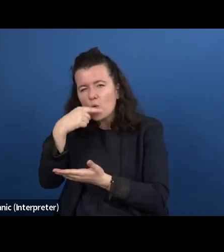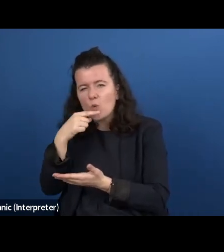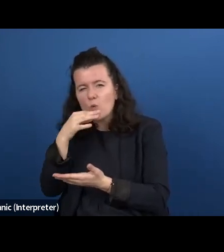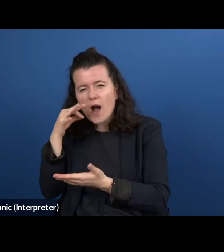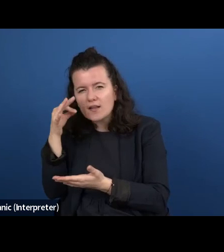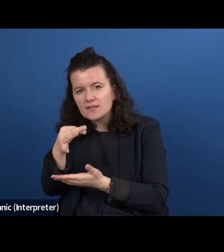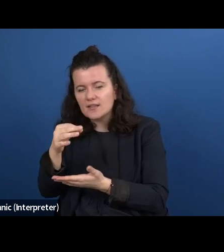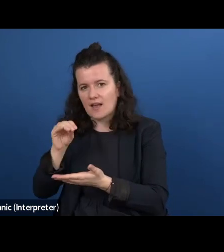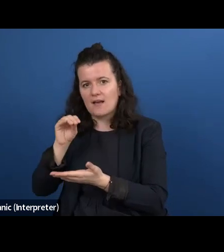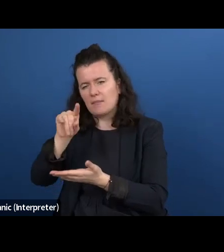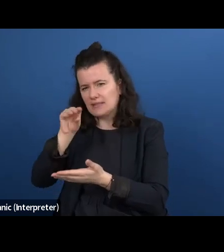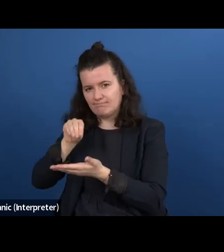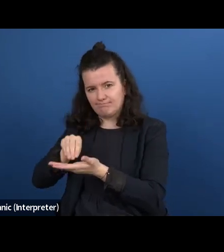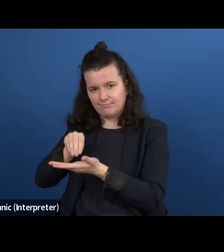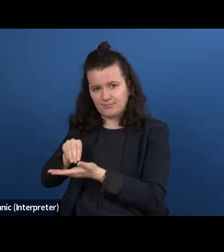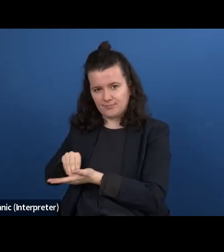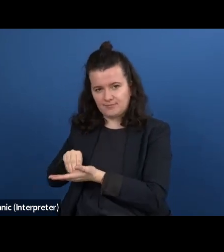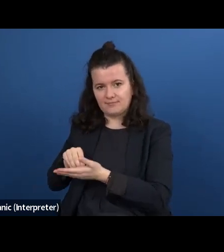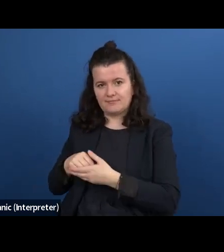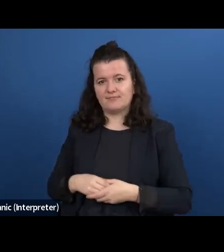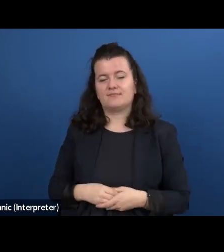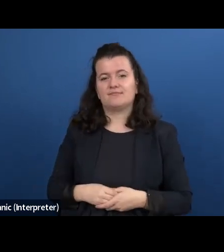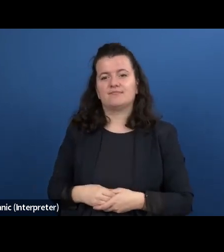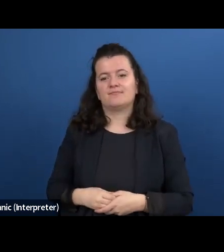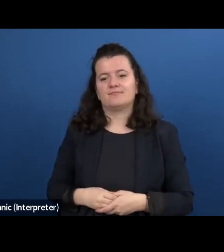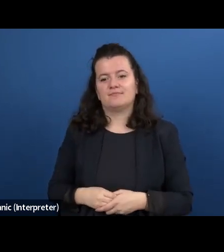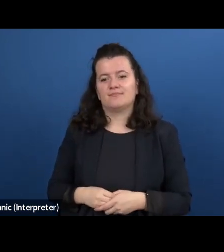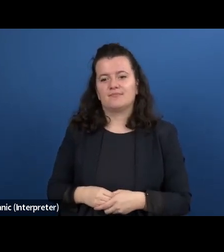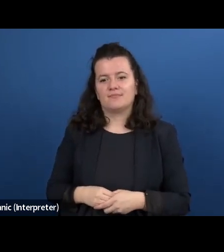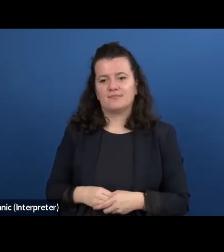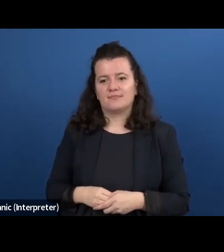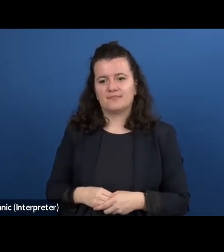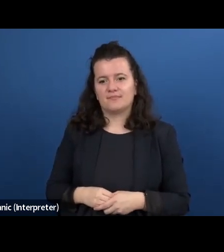so we can reply in writing to both of them,